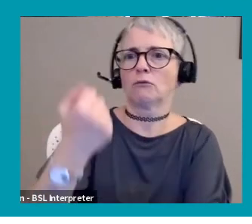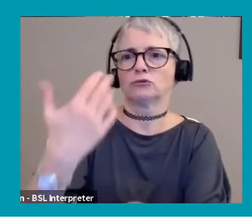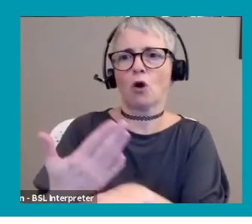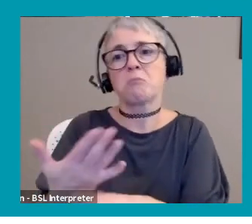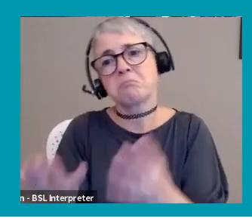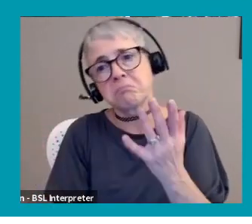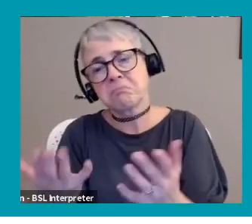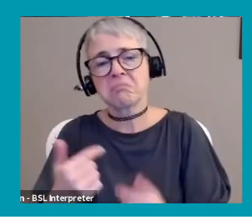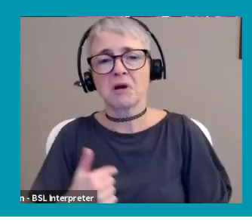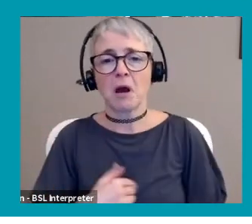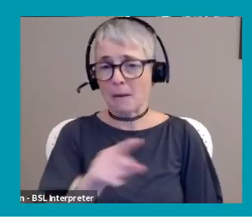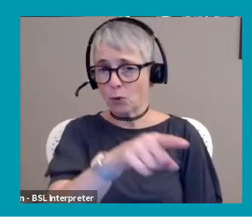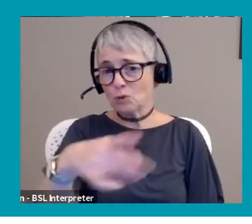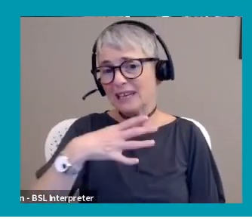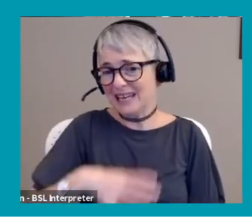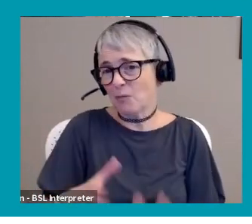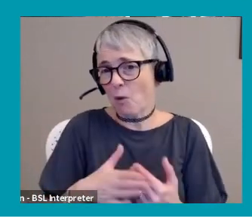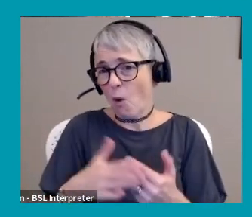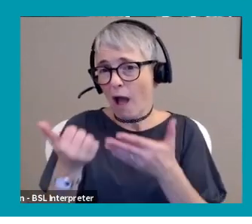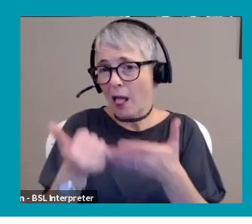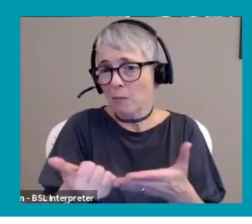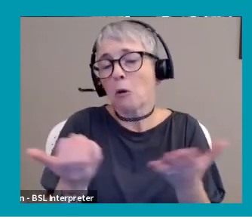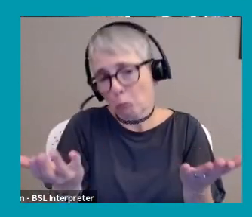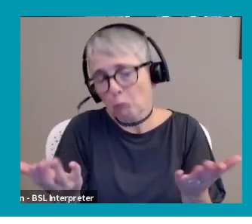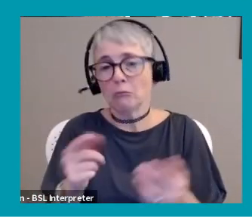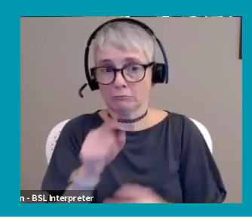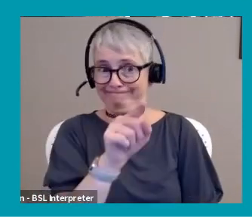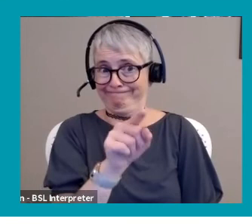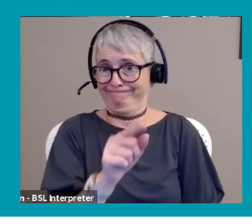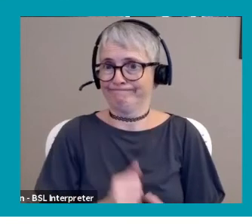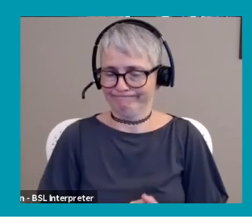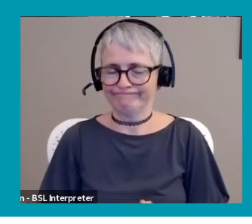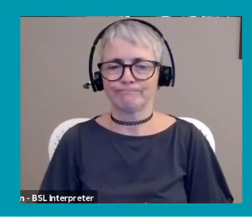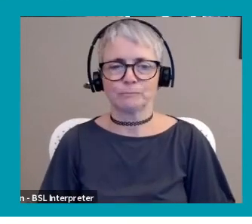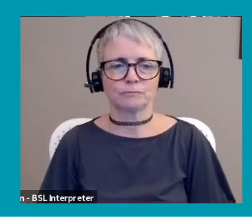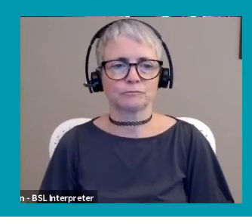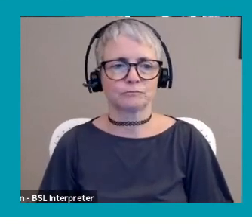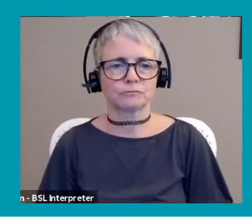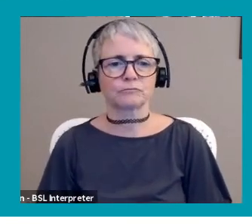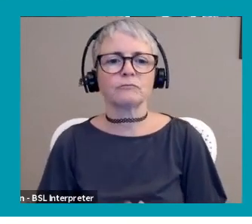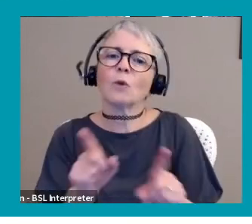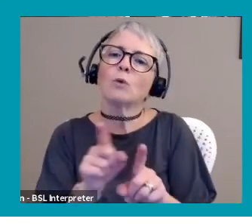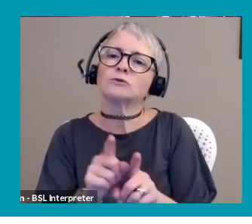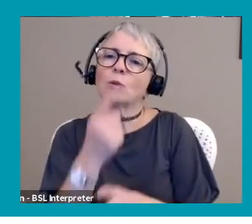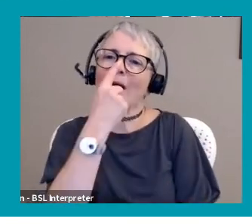and help into employment? And if so, you can go onto our Hive because do have